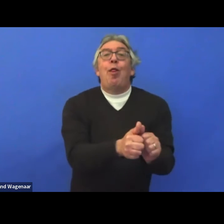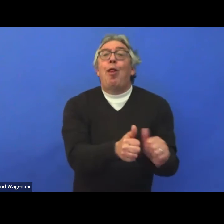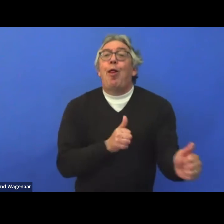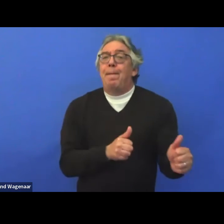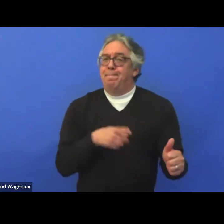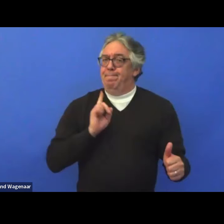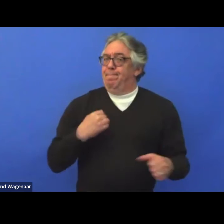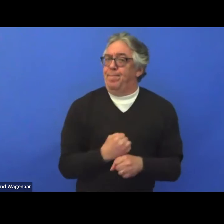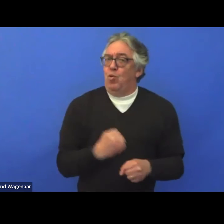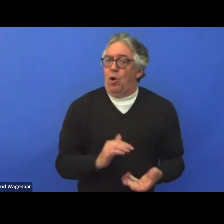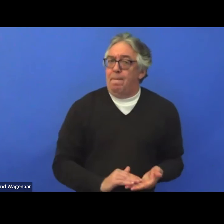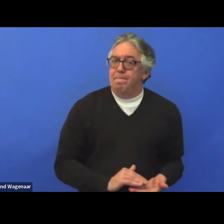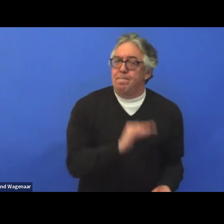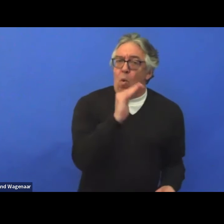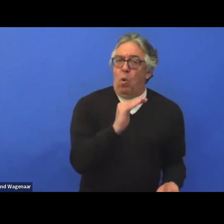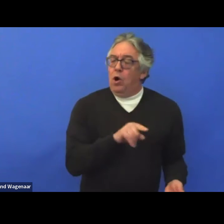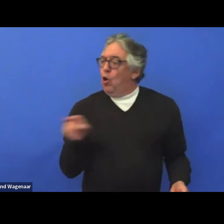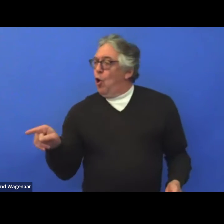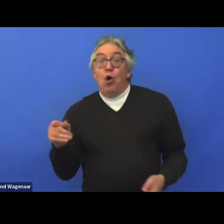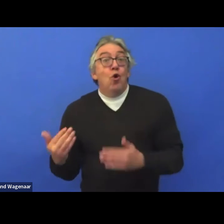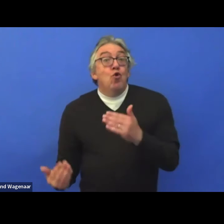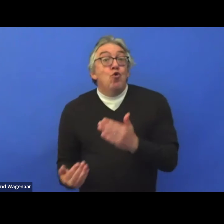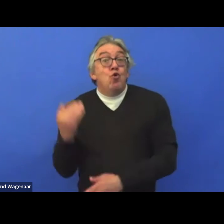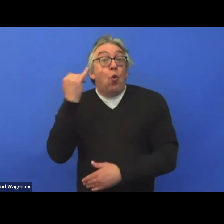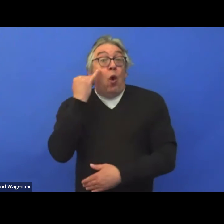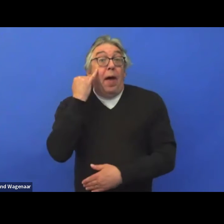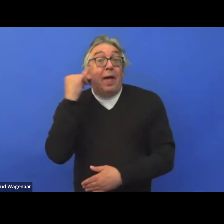Where there are new ideas that need to be worked on.